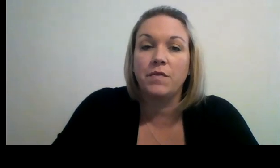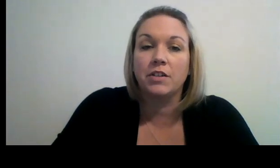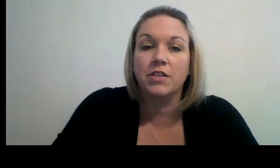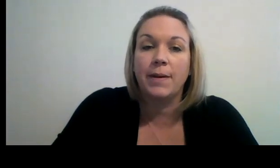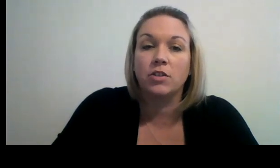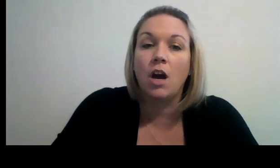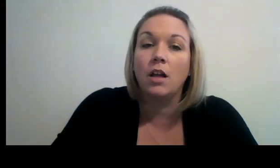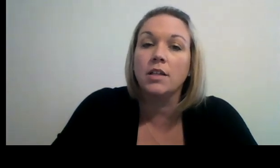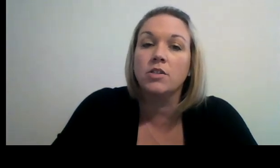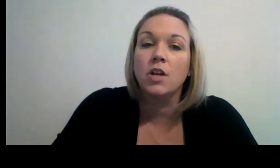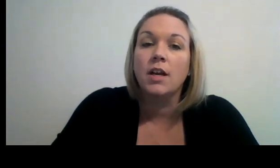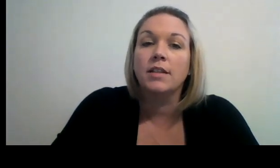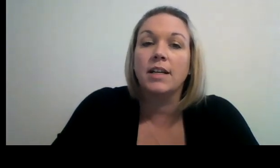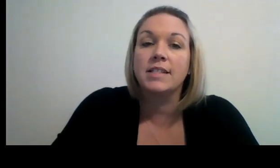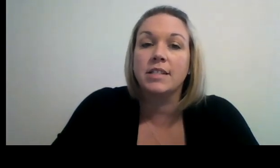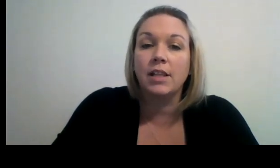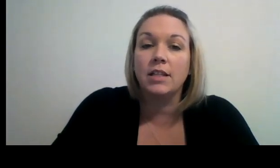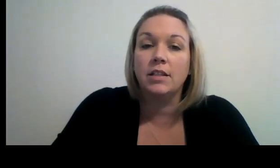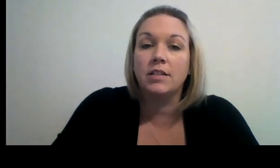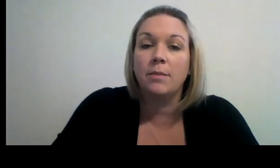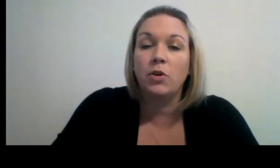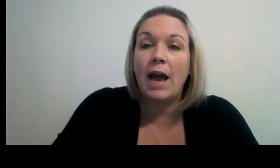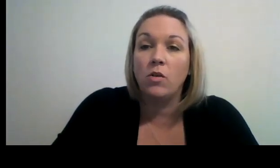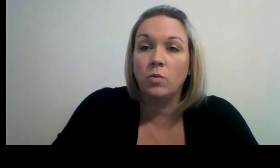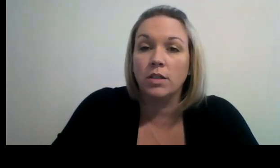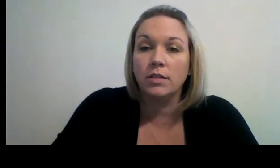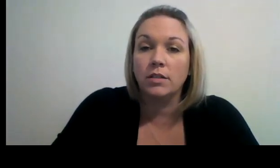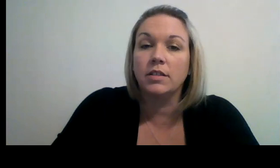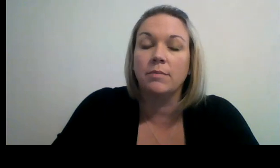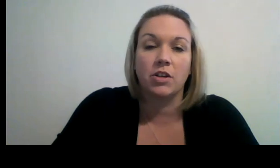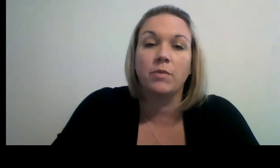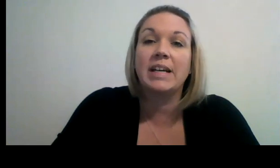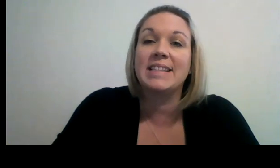fingerspelled college that I slid the double outward, i'm sorry,